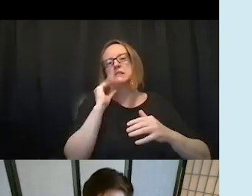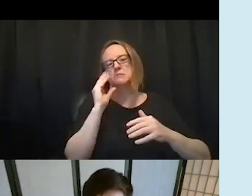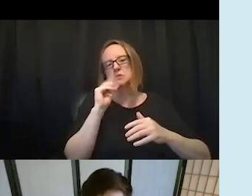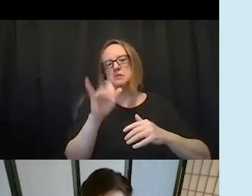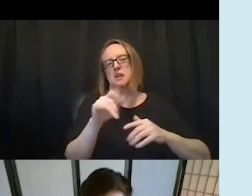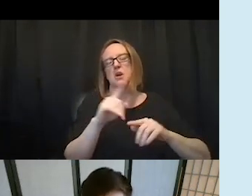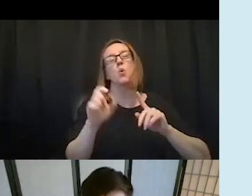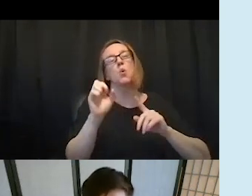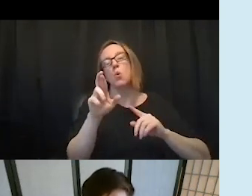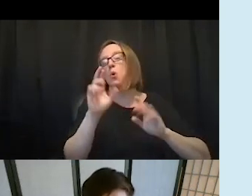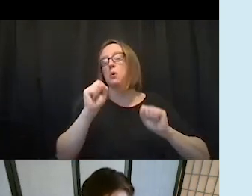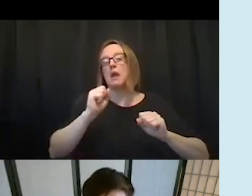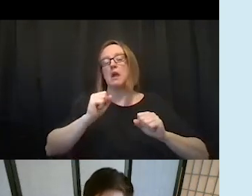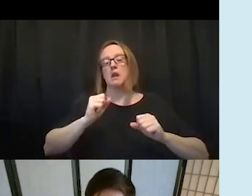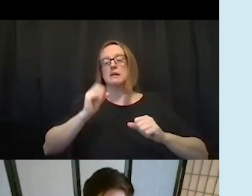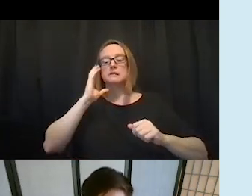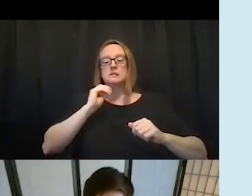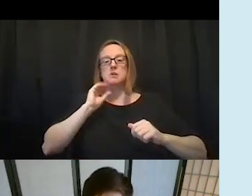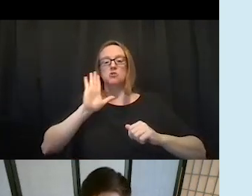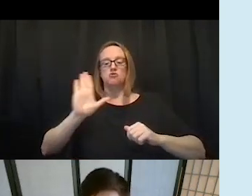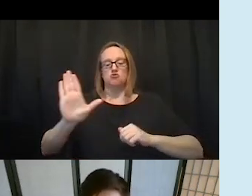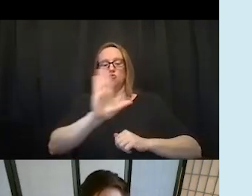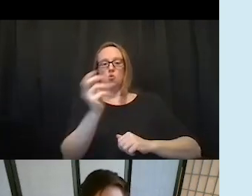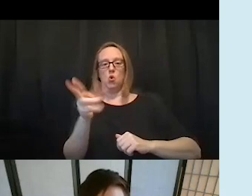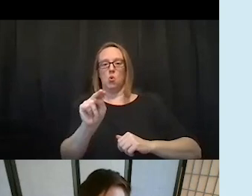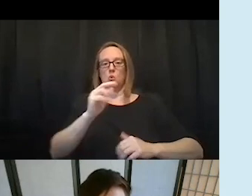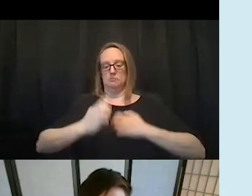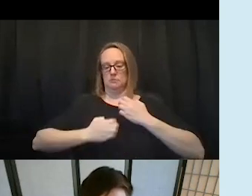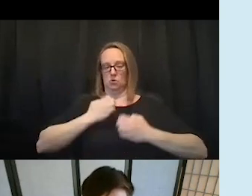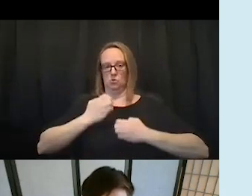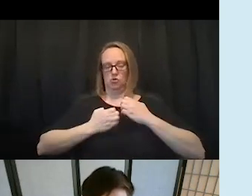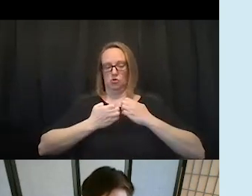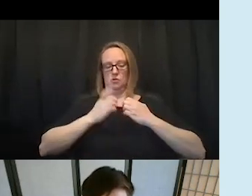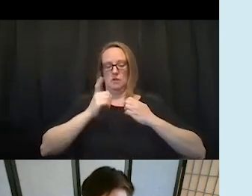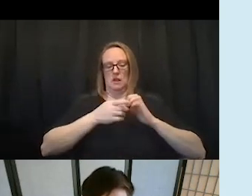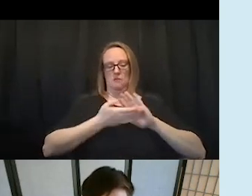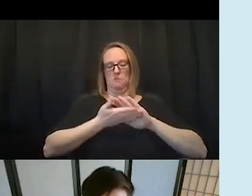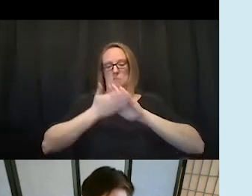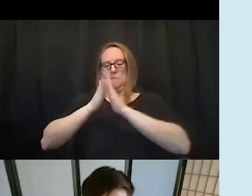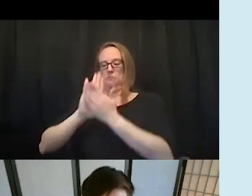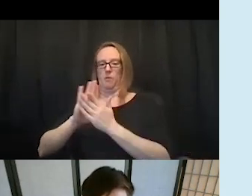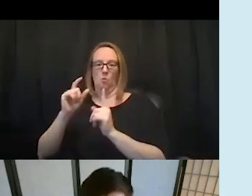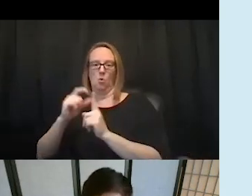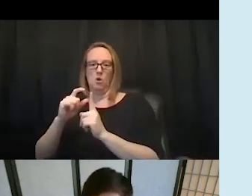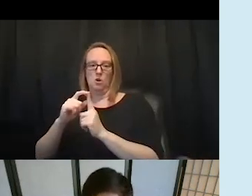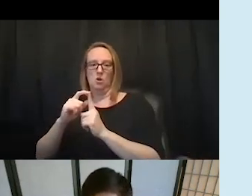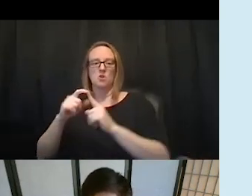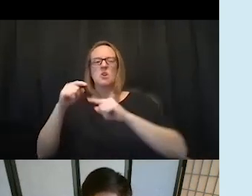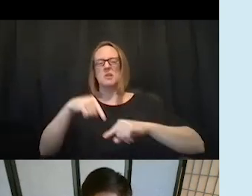in the body and transform that into some sort of words, um so this is a little exercise that